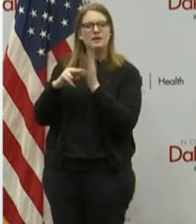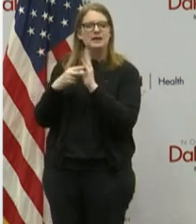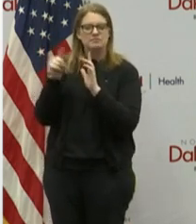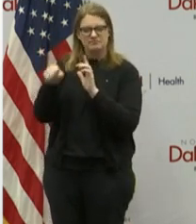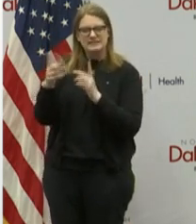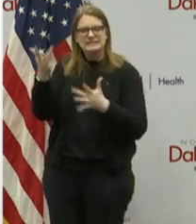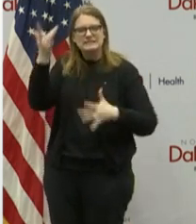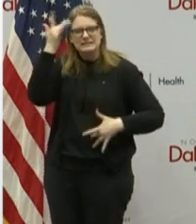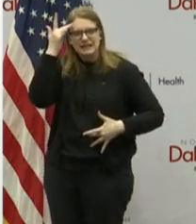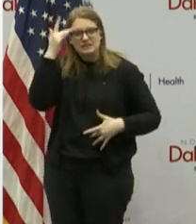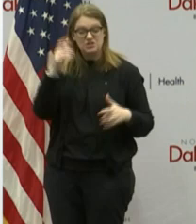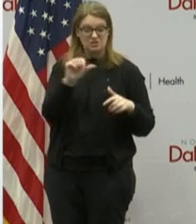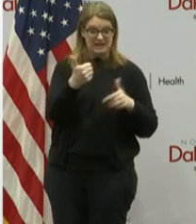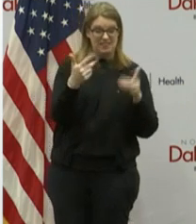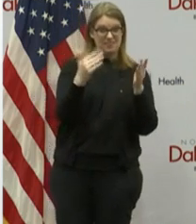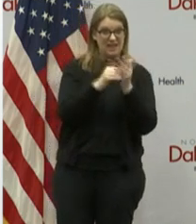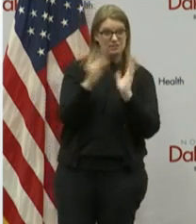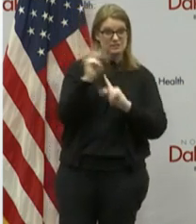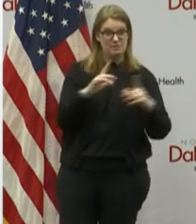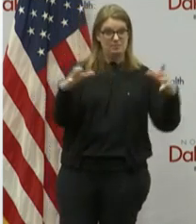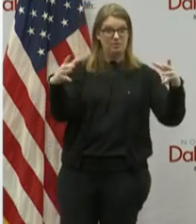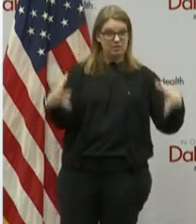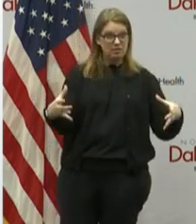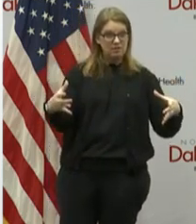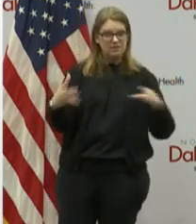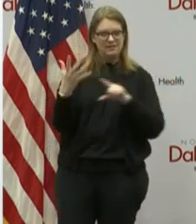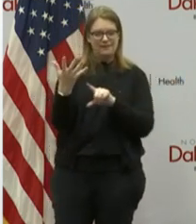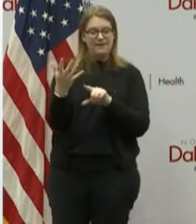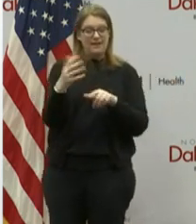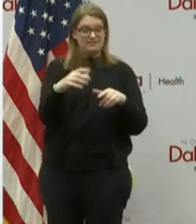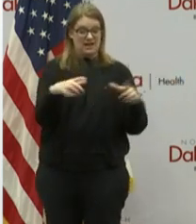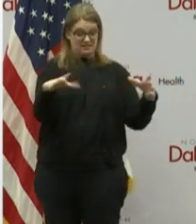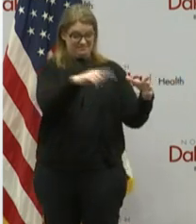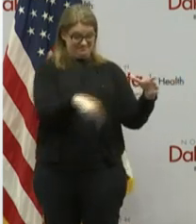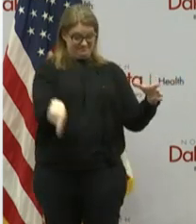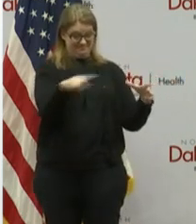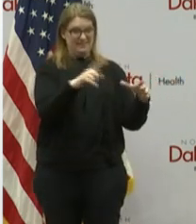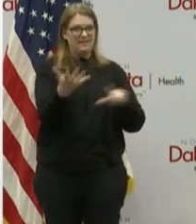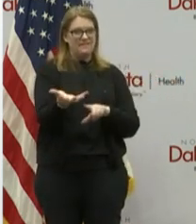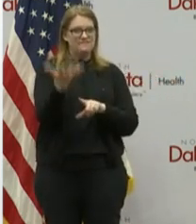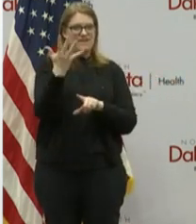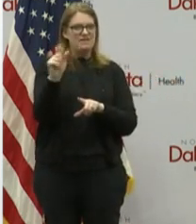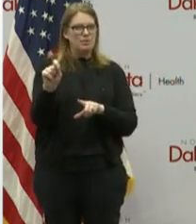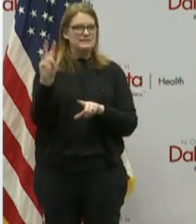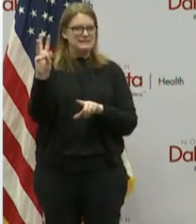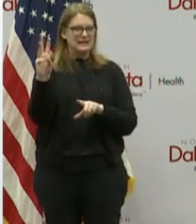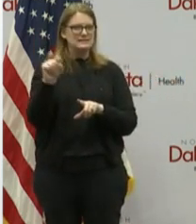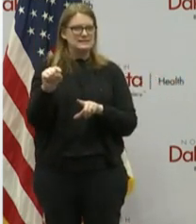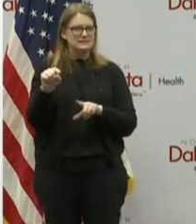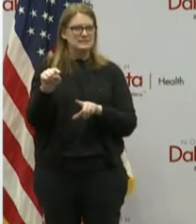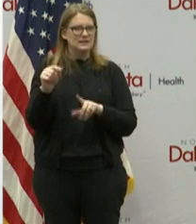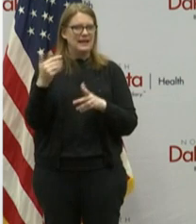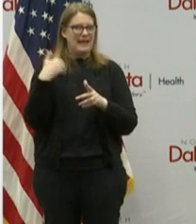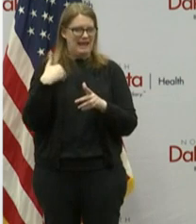THAT CURRENTLY HAVE AN ACTIVE CASE OF COVID-19. IT SHOWS WHERE THE ACTIVES ARE AS A PERCENTAGE OF